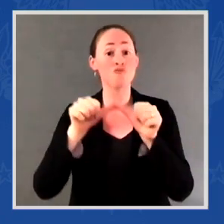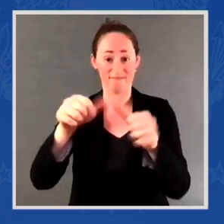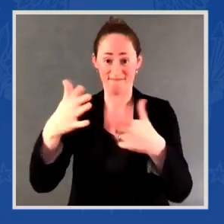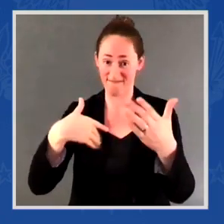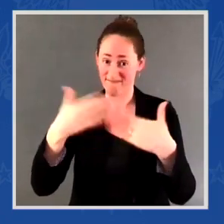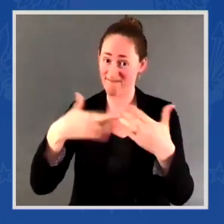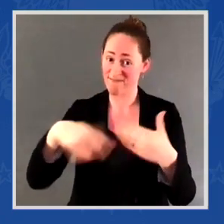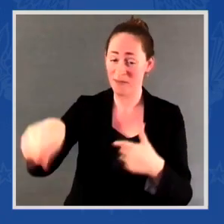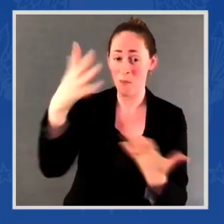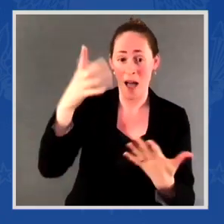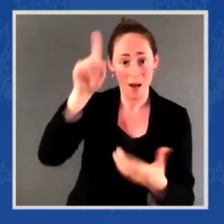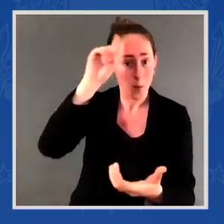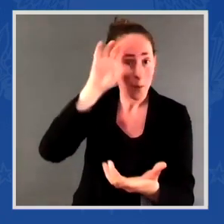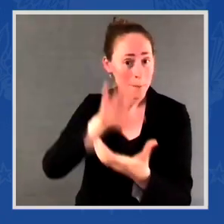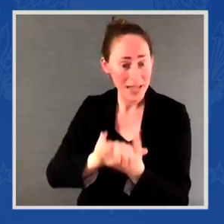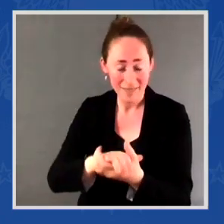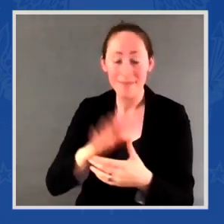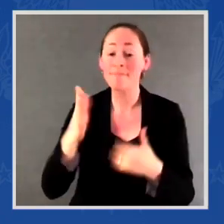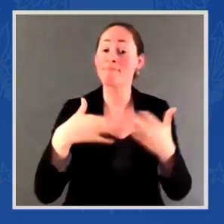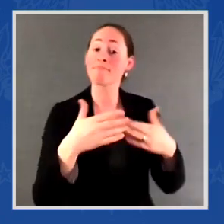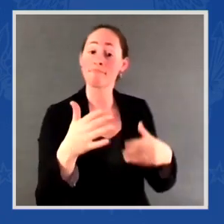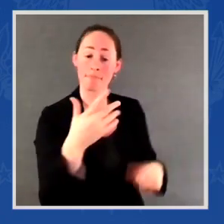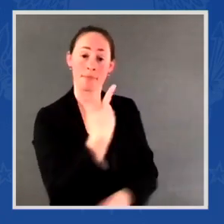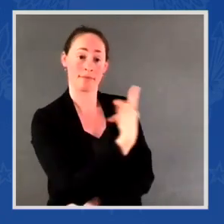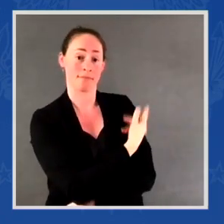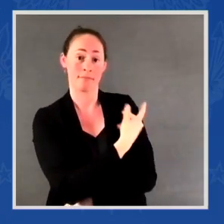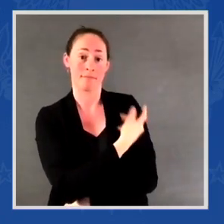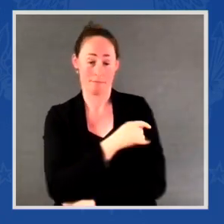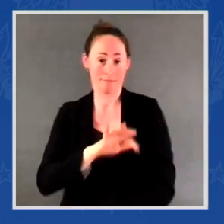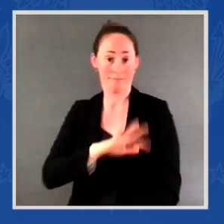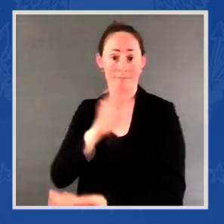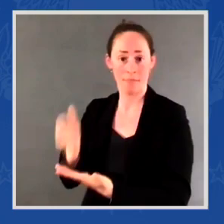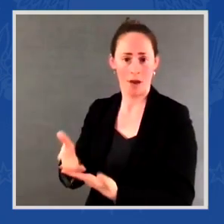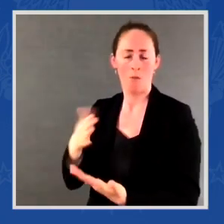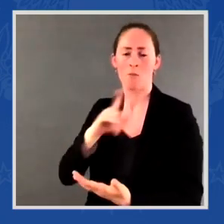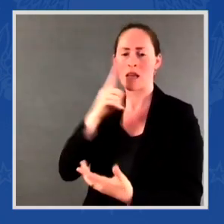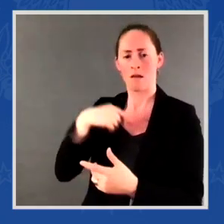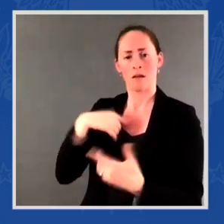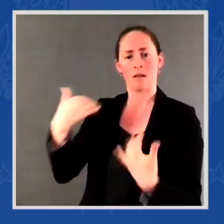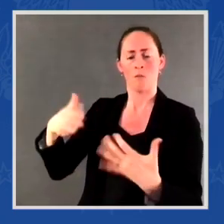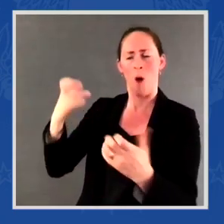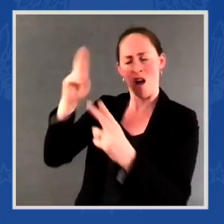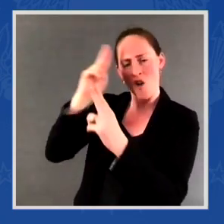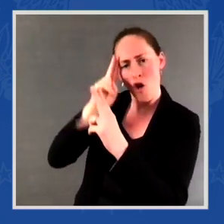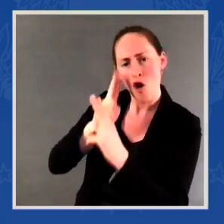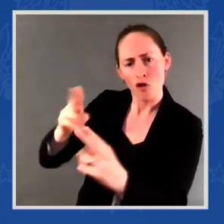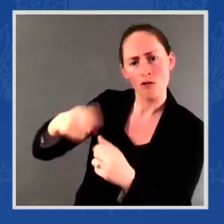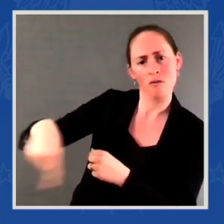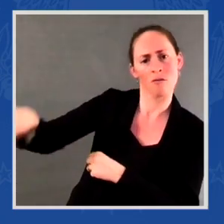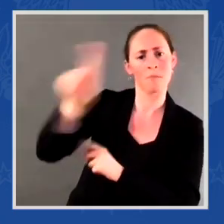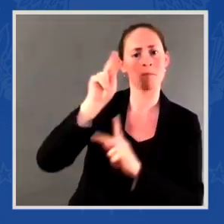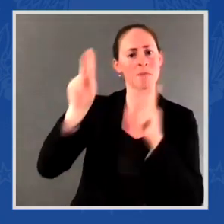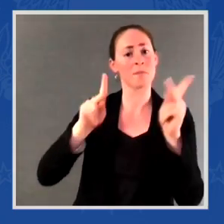400 people hospitalized at this very moment. To receive this vaccine is to honor you, your community,